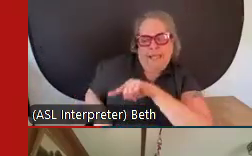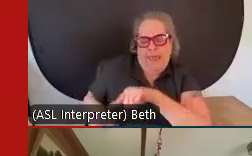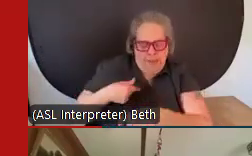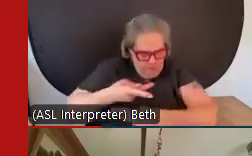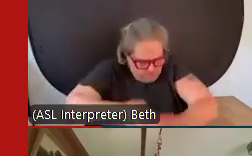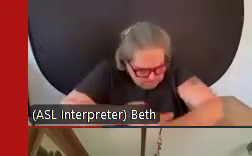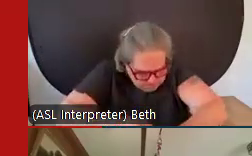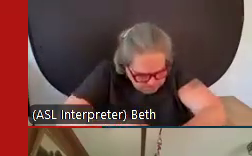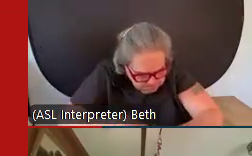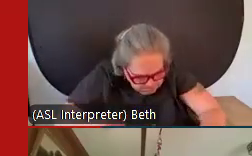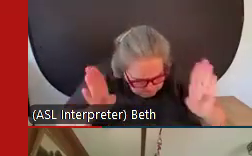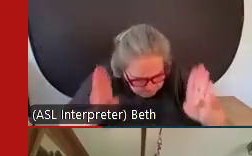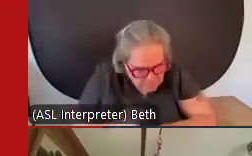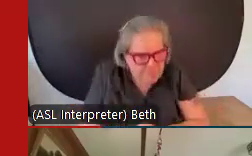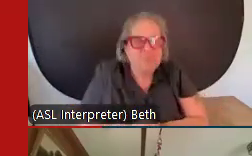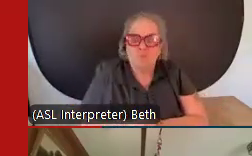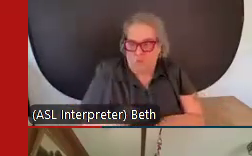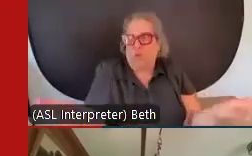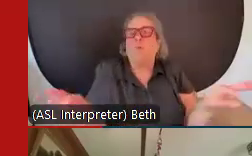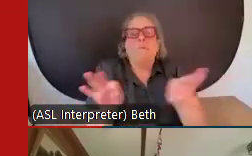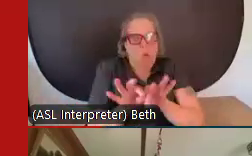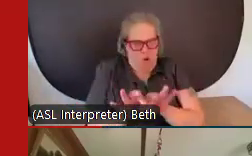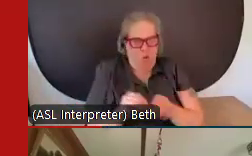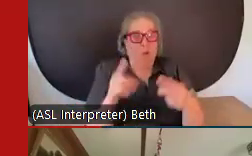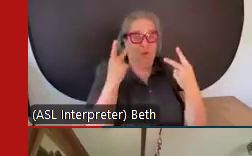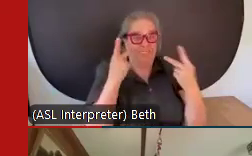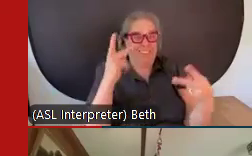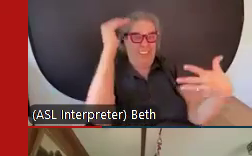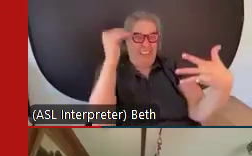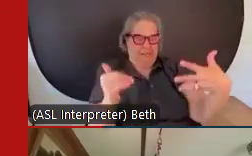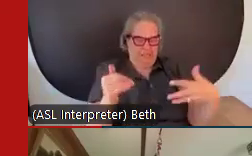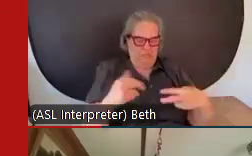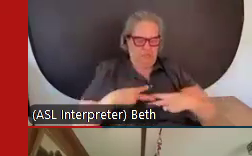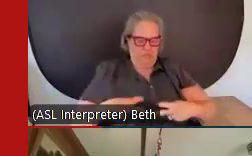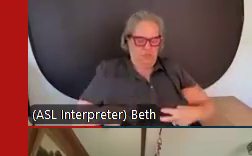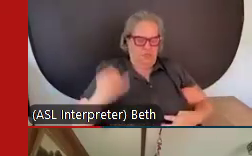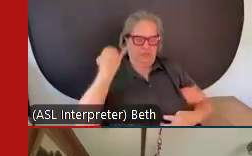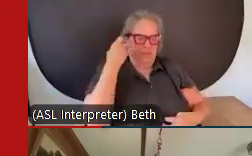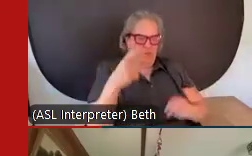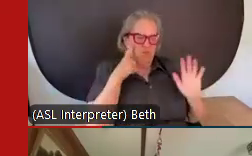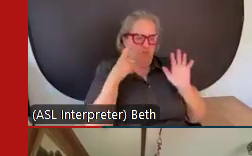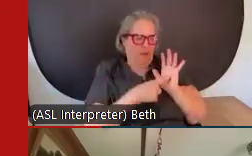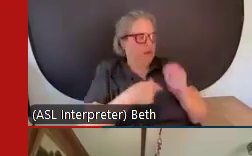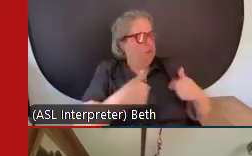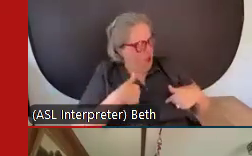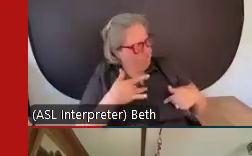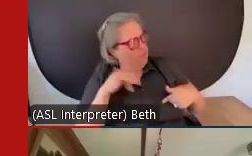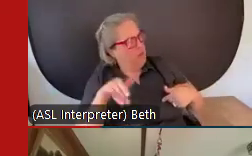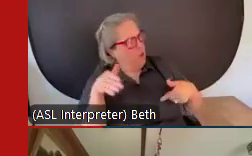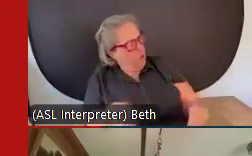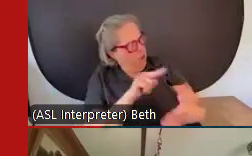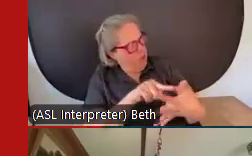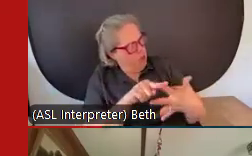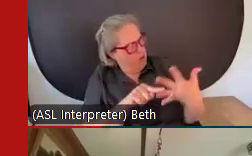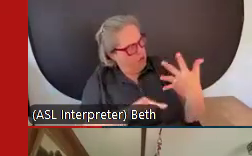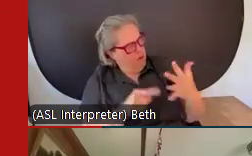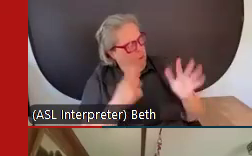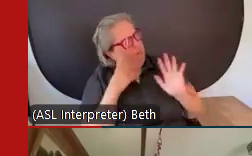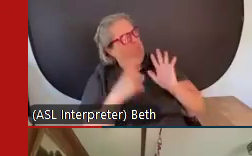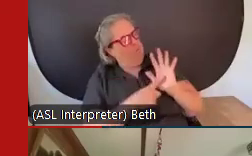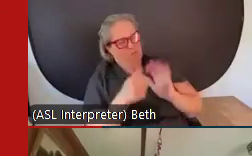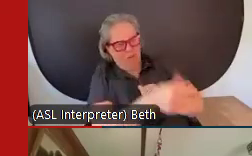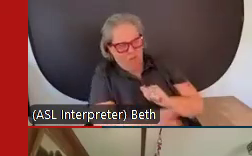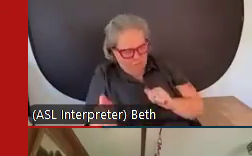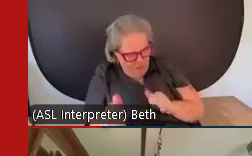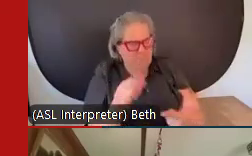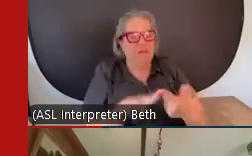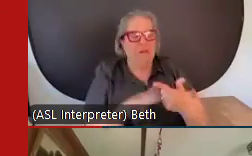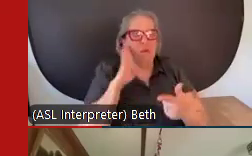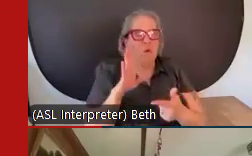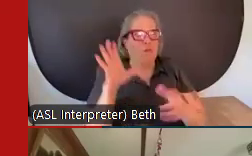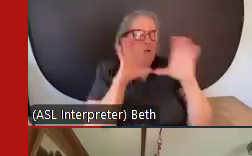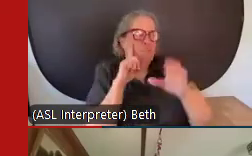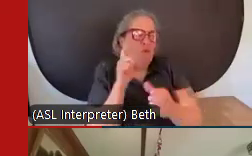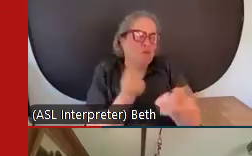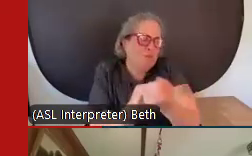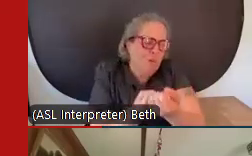It's really important as we look through this list to see if you recognize any of these signs and symptoms in yourself, because hopefully that will then get you to seek help.